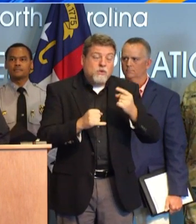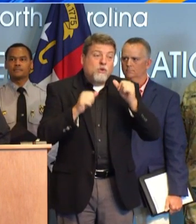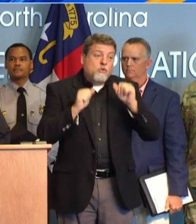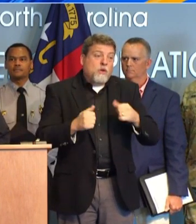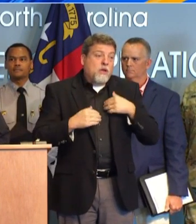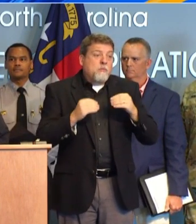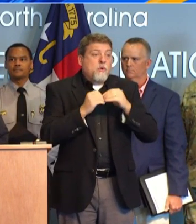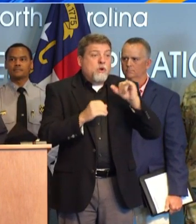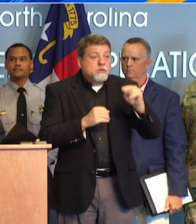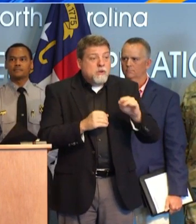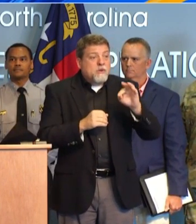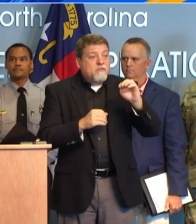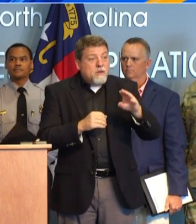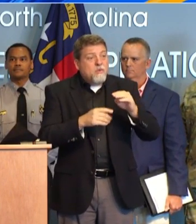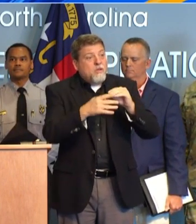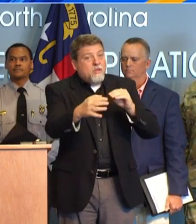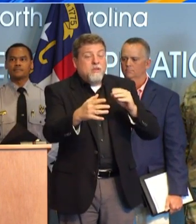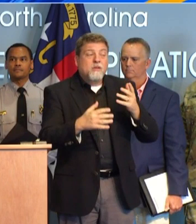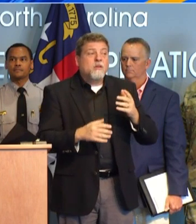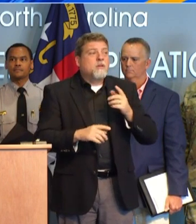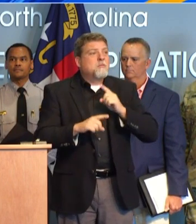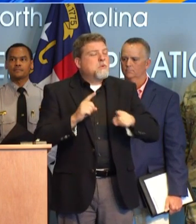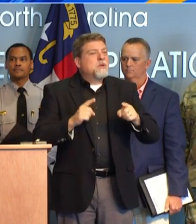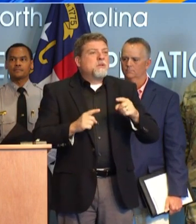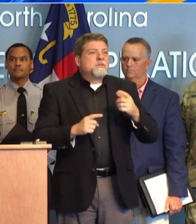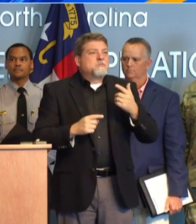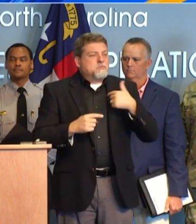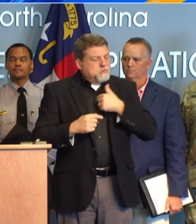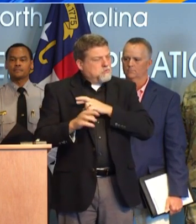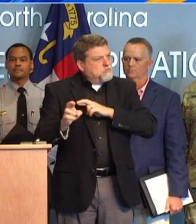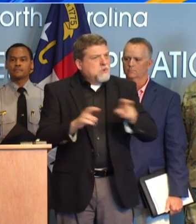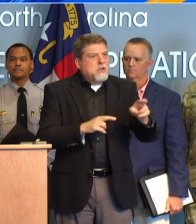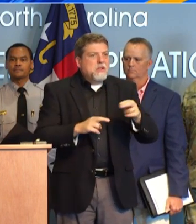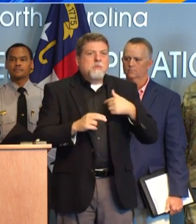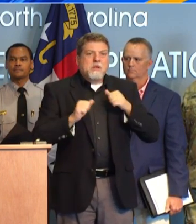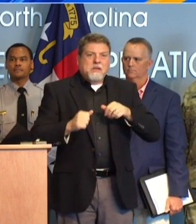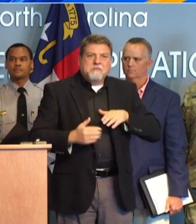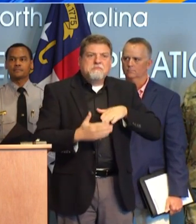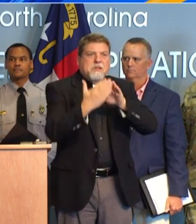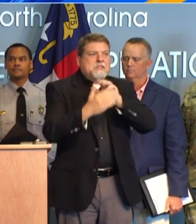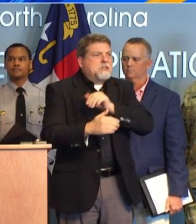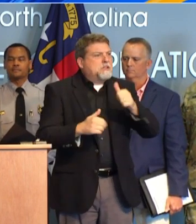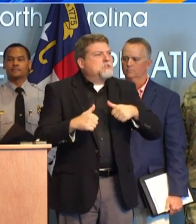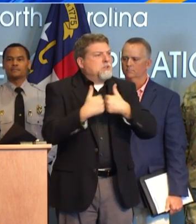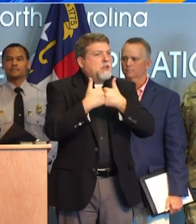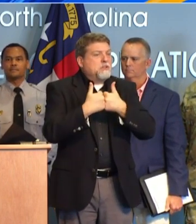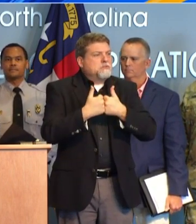SOUGHT MAY NOT BE OUR LAST. OUR STATE HAS HAD A TOUGH YEAR IN TERMS OF WEATHER, BUT WE'RE